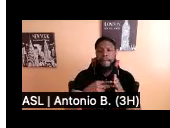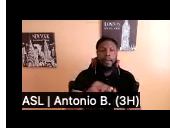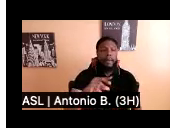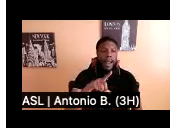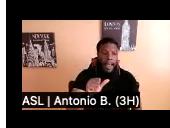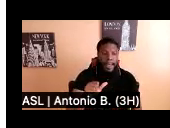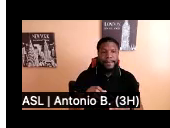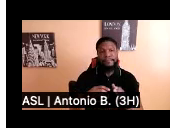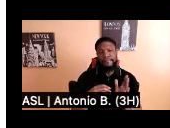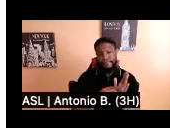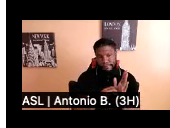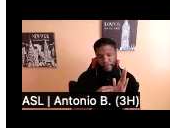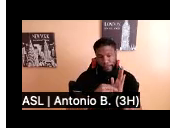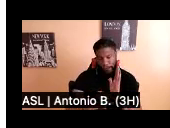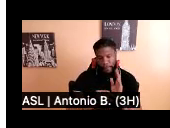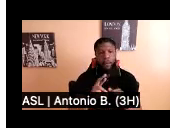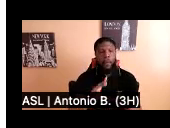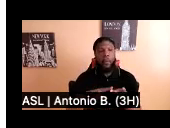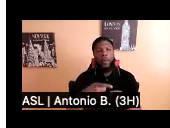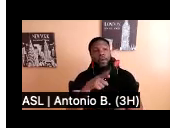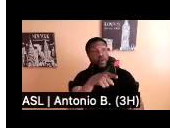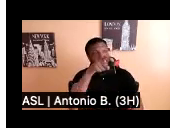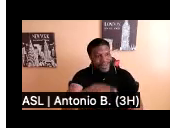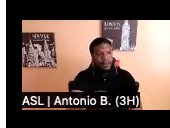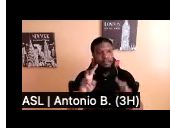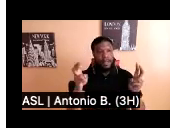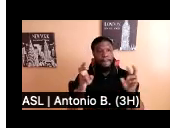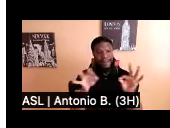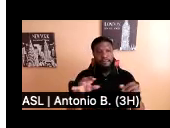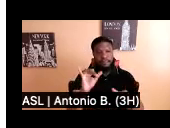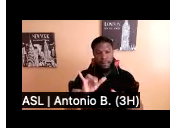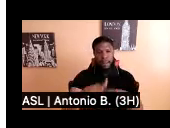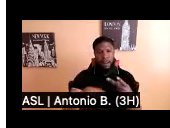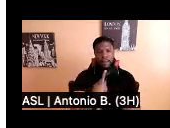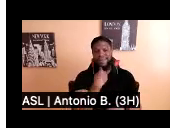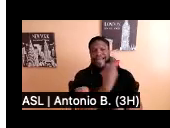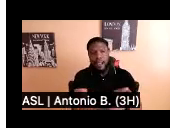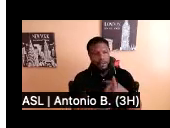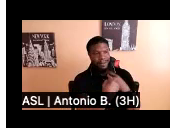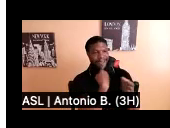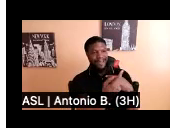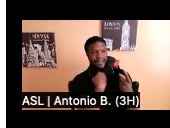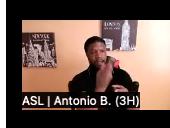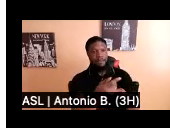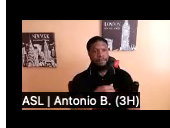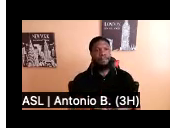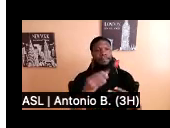"You need a topic sentence." Suggesting comments offered more hedged advice: "I recommend adding